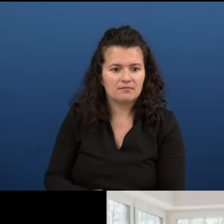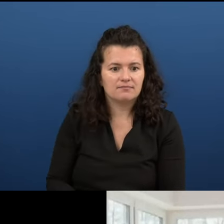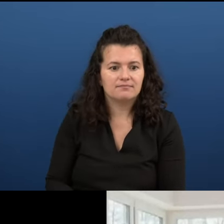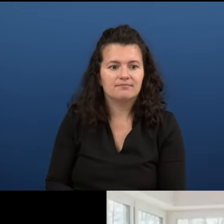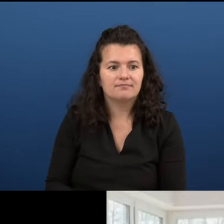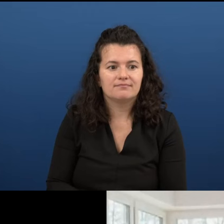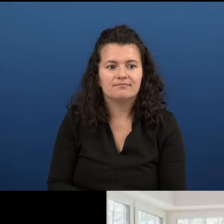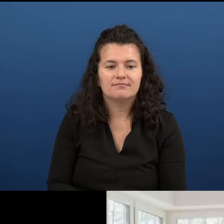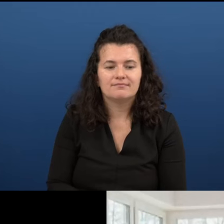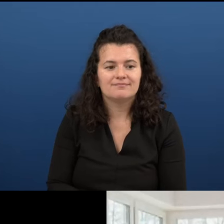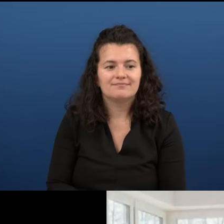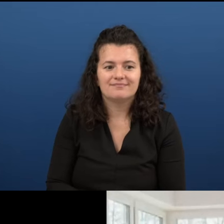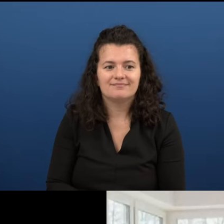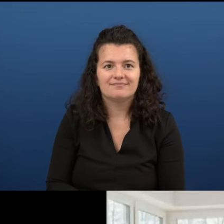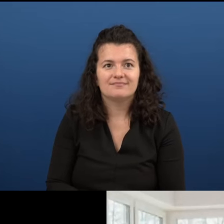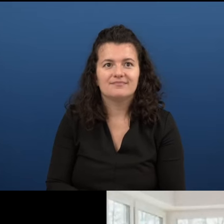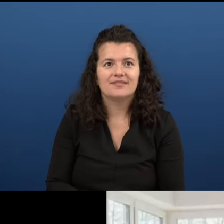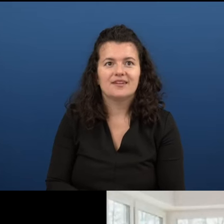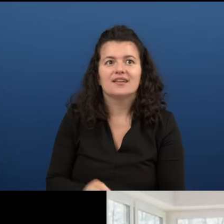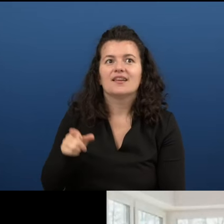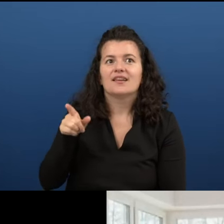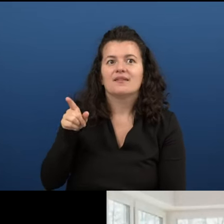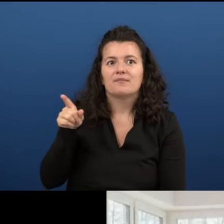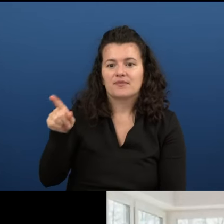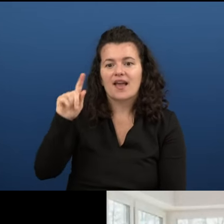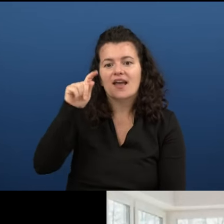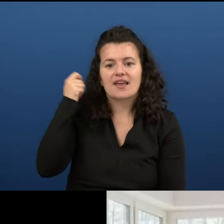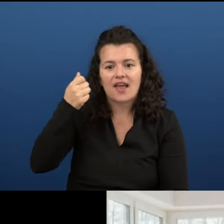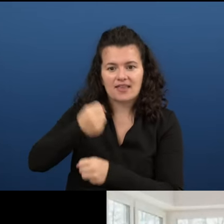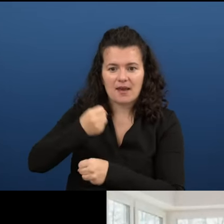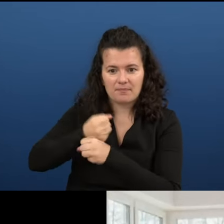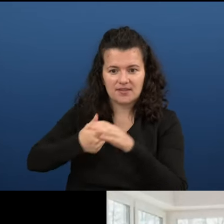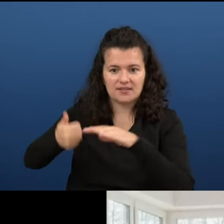in Africa, and chairperson of the Kenyan business and disability network.